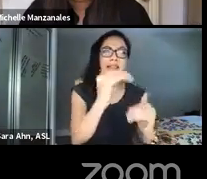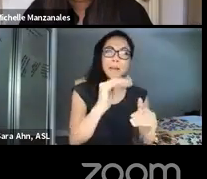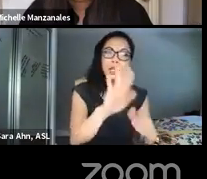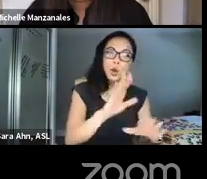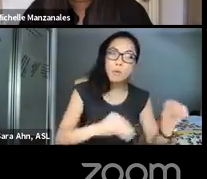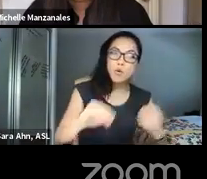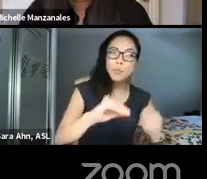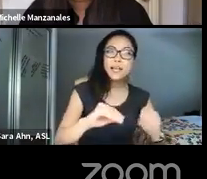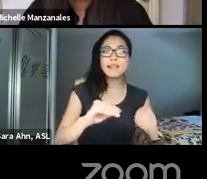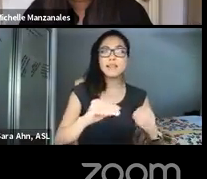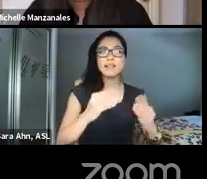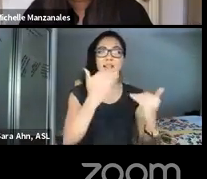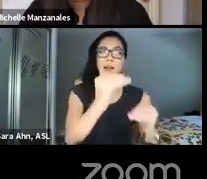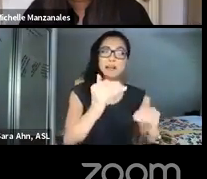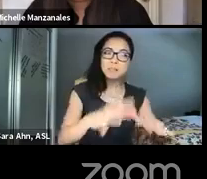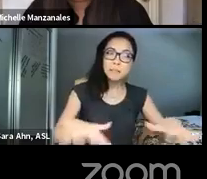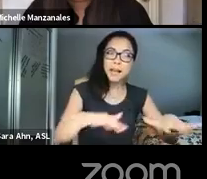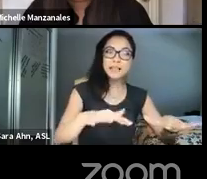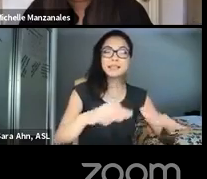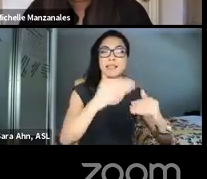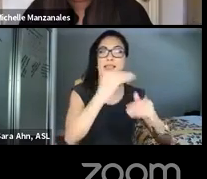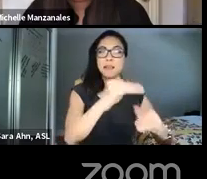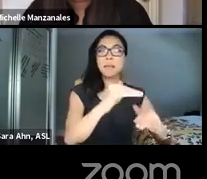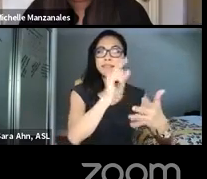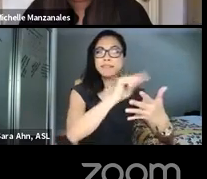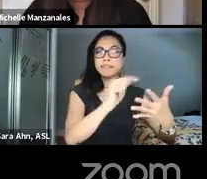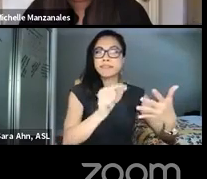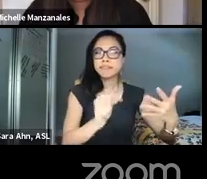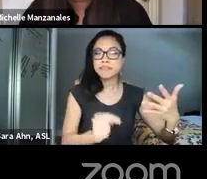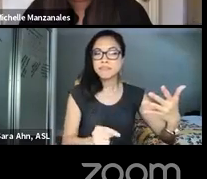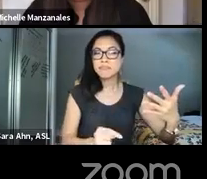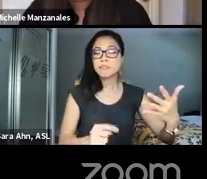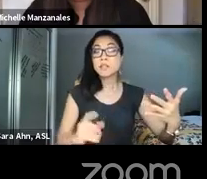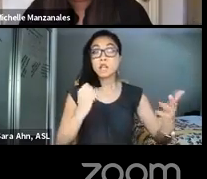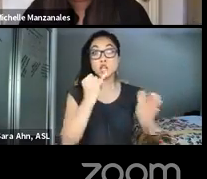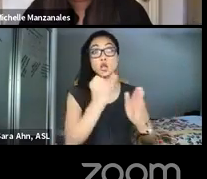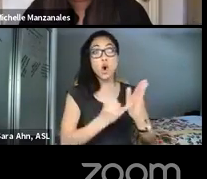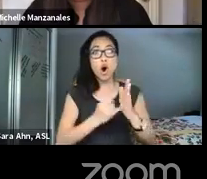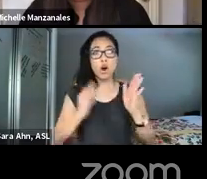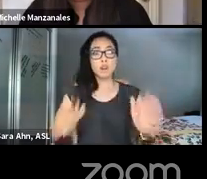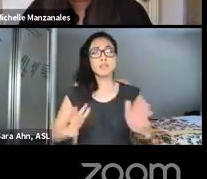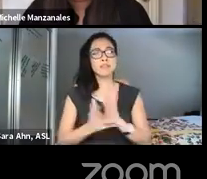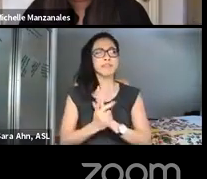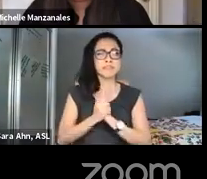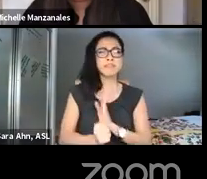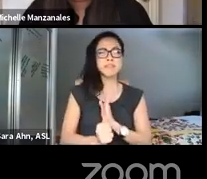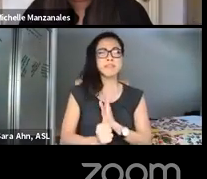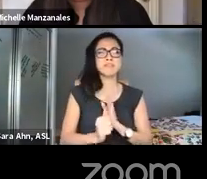you make something out of nothing or make something with very few things and it is how